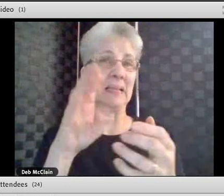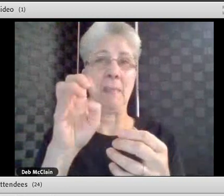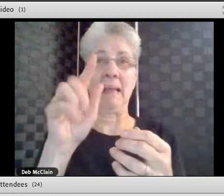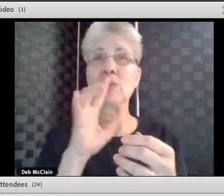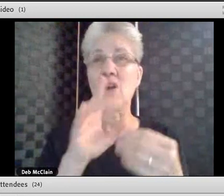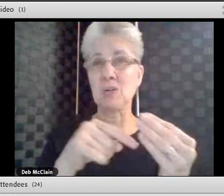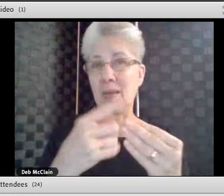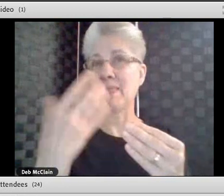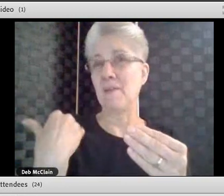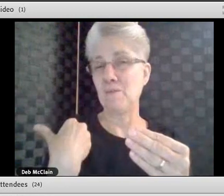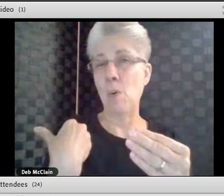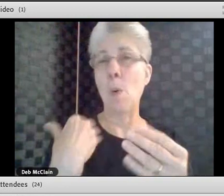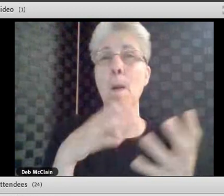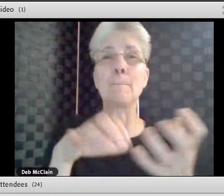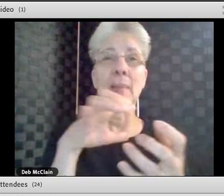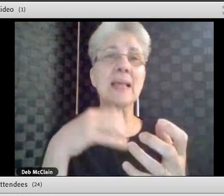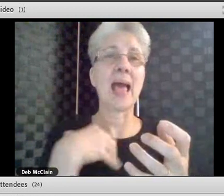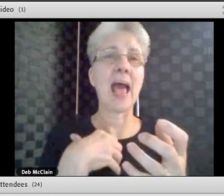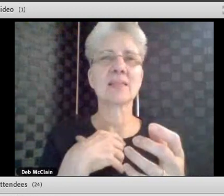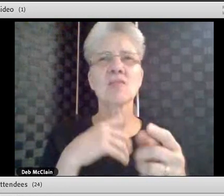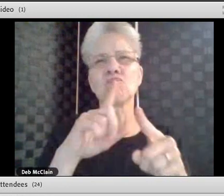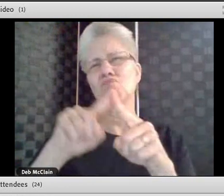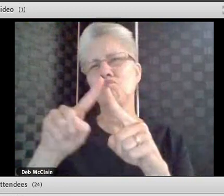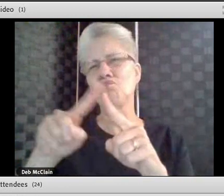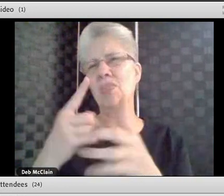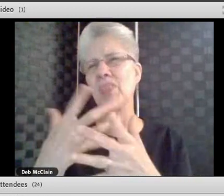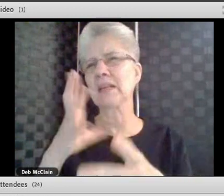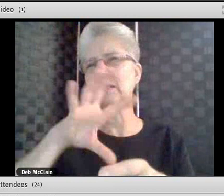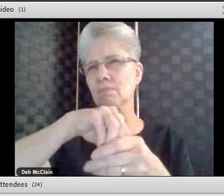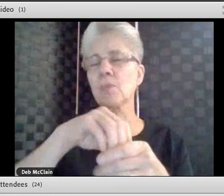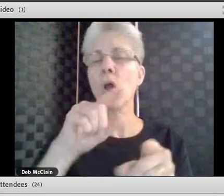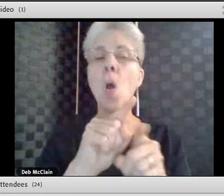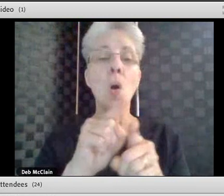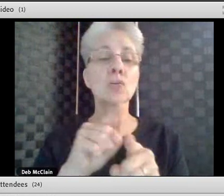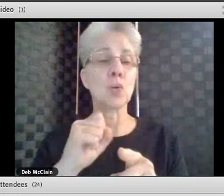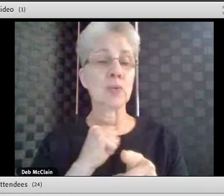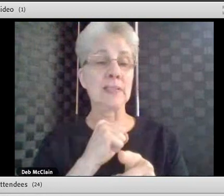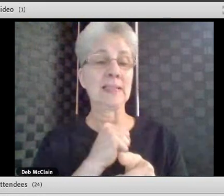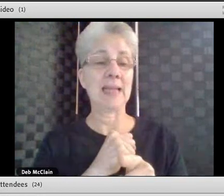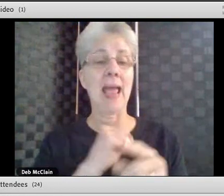It can be a mixed media like we talked about earlier. Mixed media has kind of a bunch of different things in it.